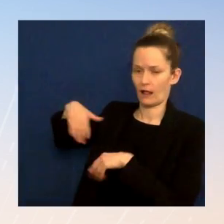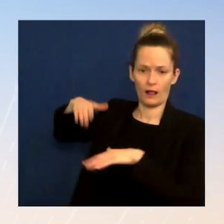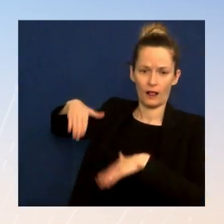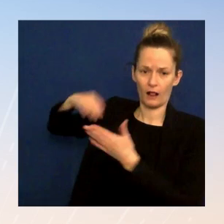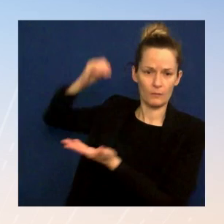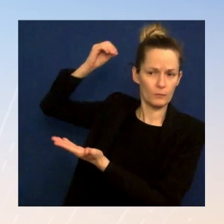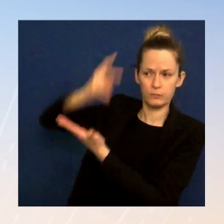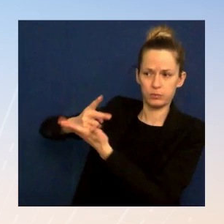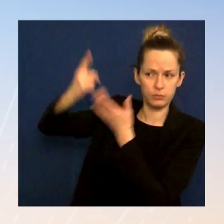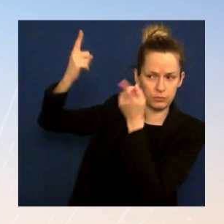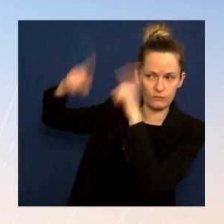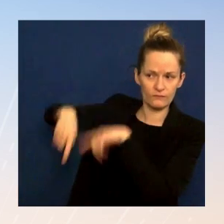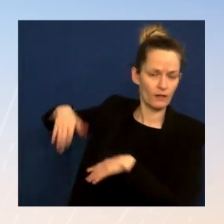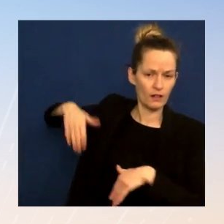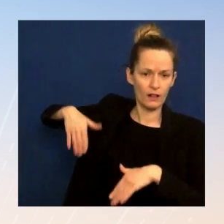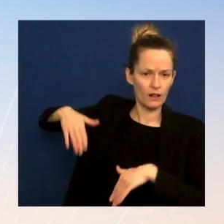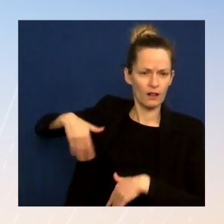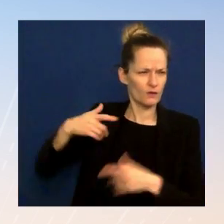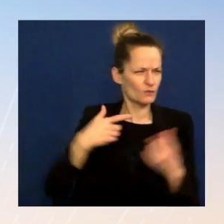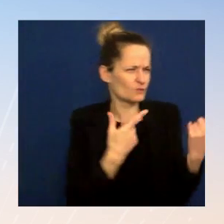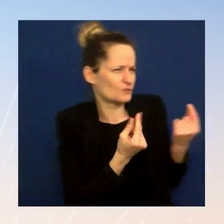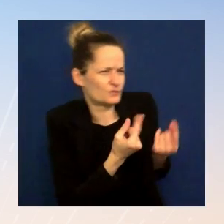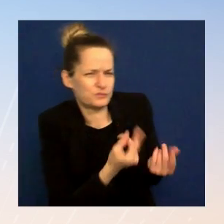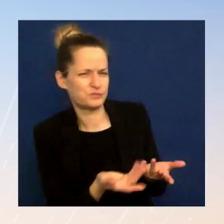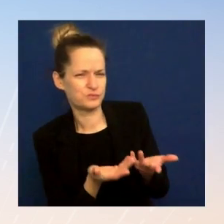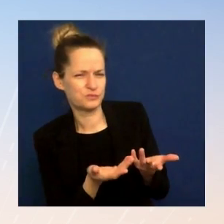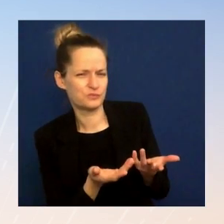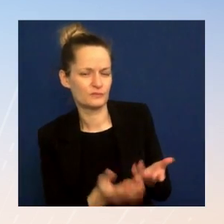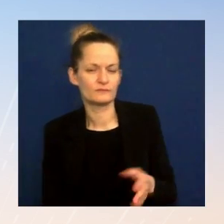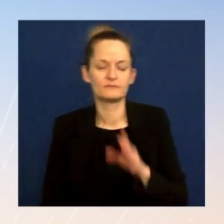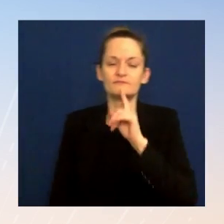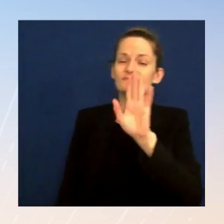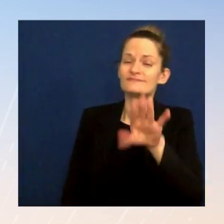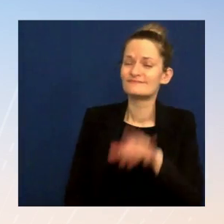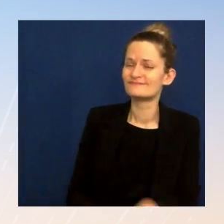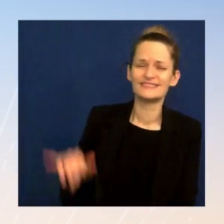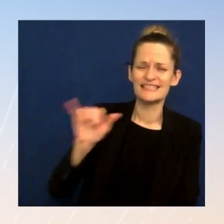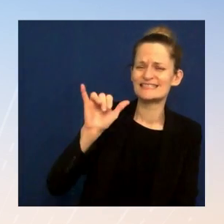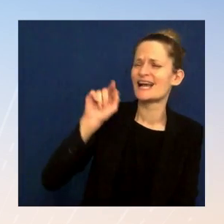these global leaders are sophisticated. They're familiar themselves -- although they all have different systems --